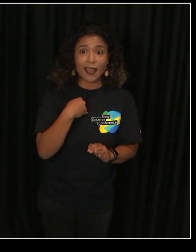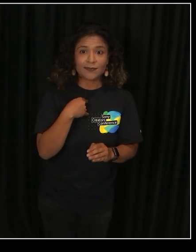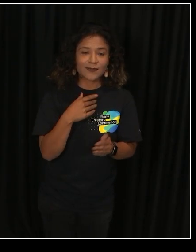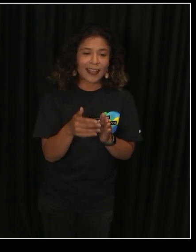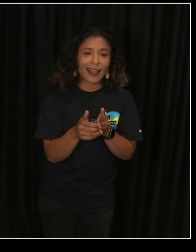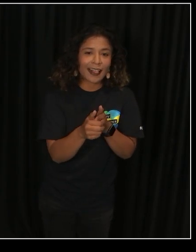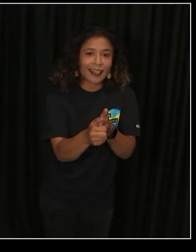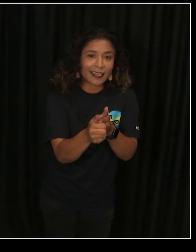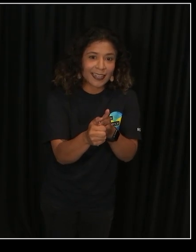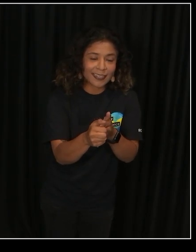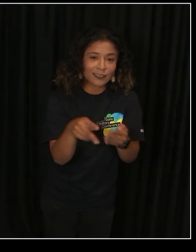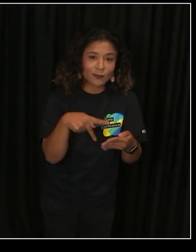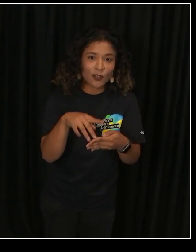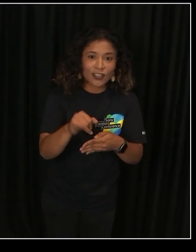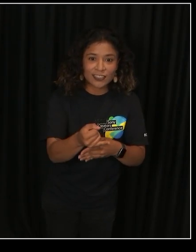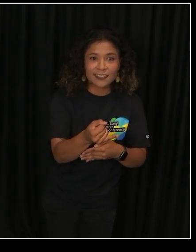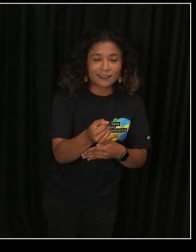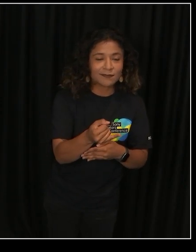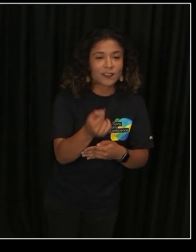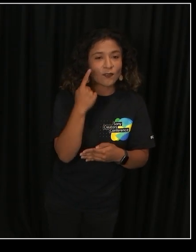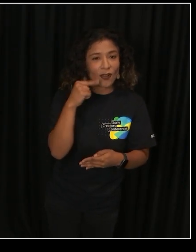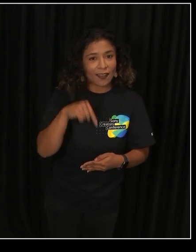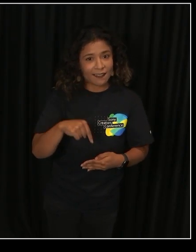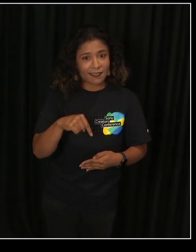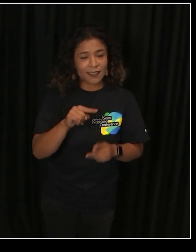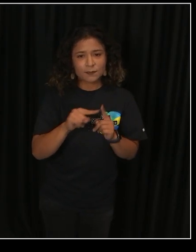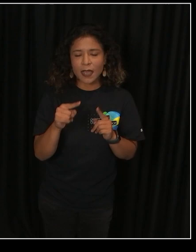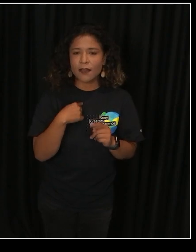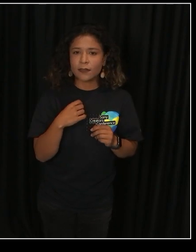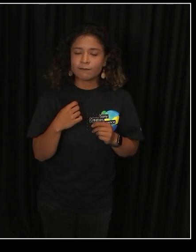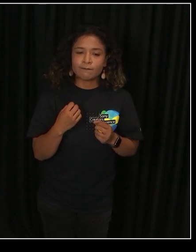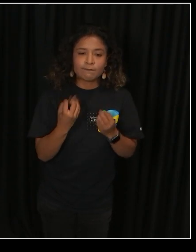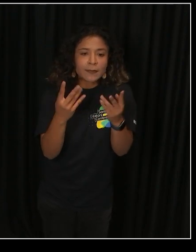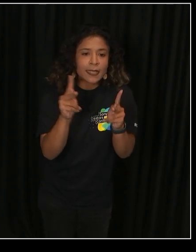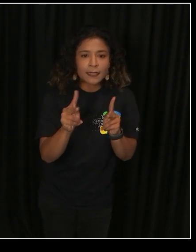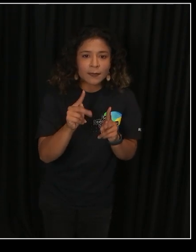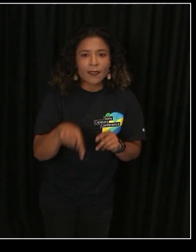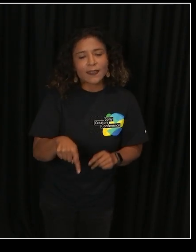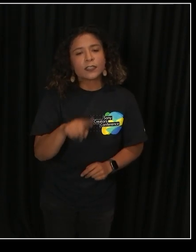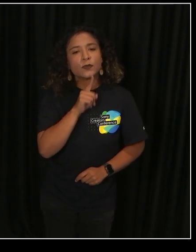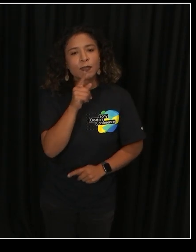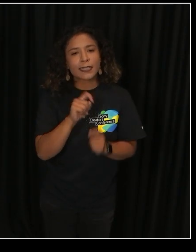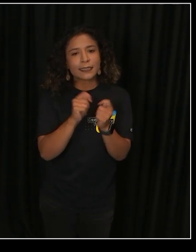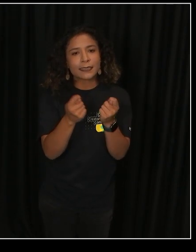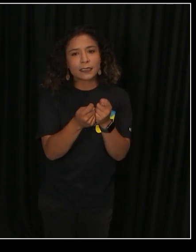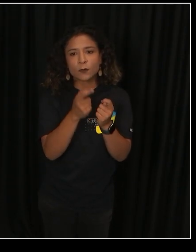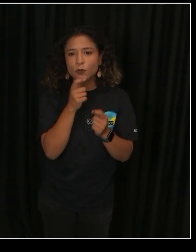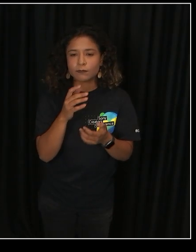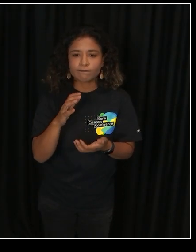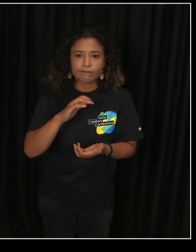But this plethora of people, this is the actual team that put this whole project together and did all the work.